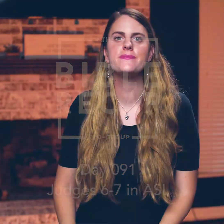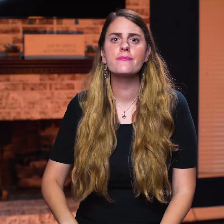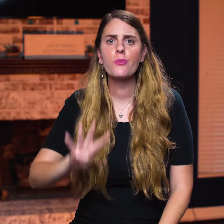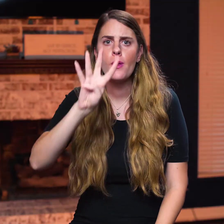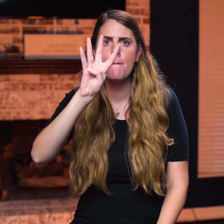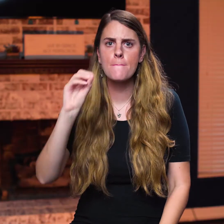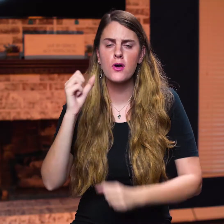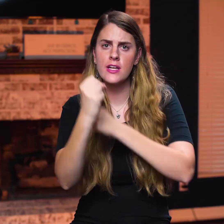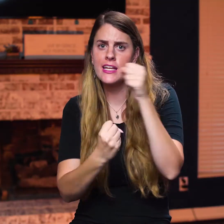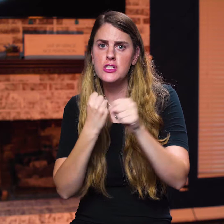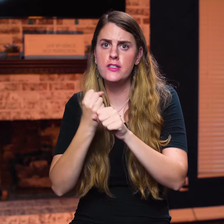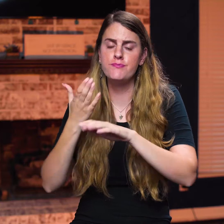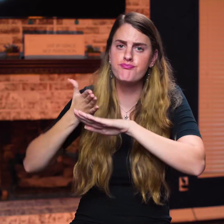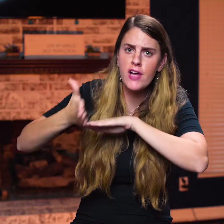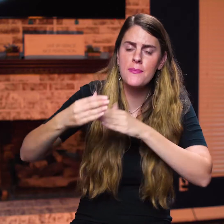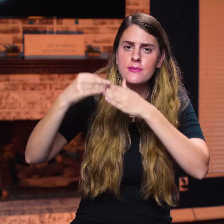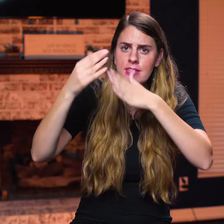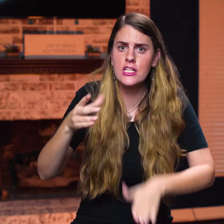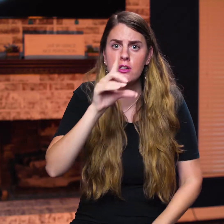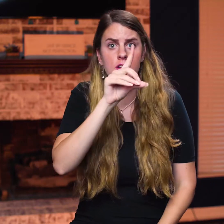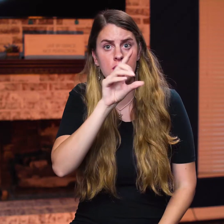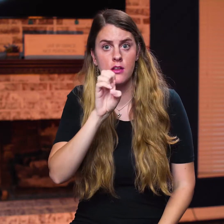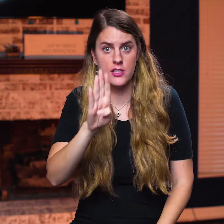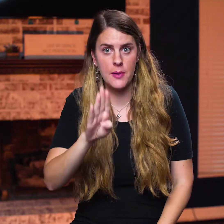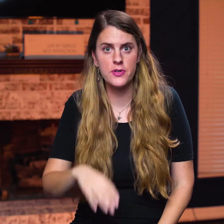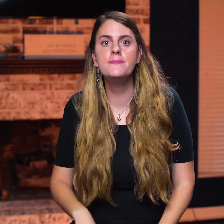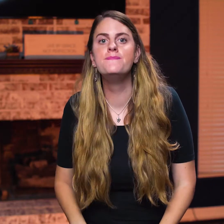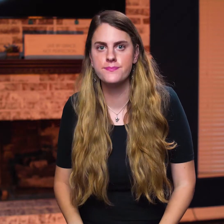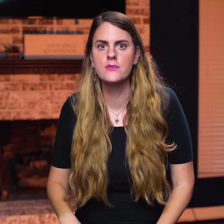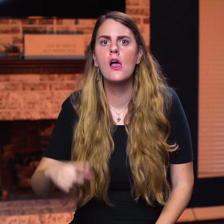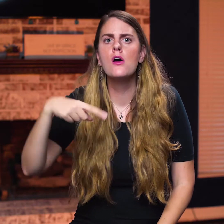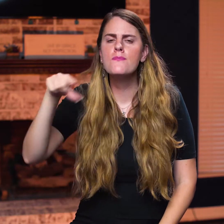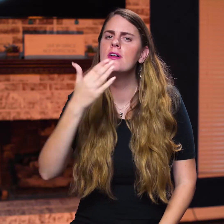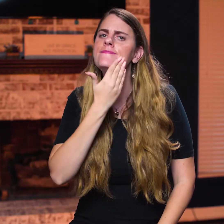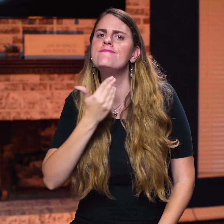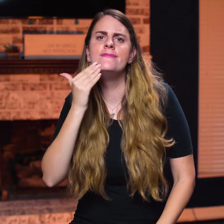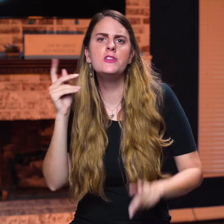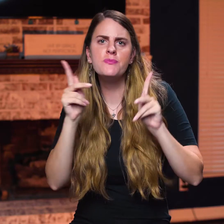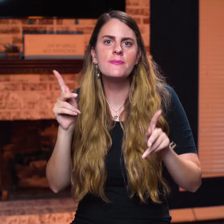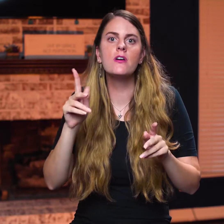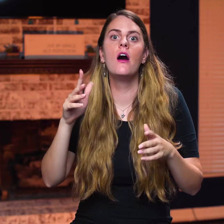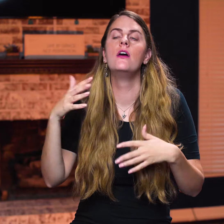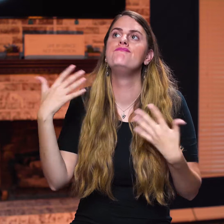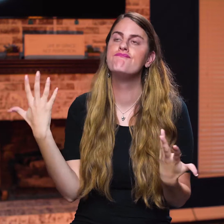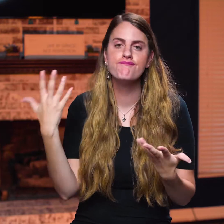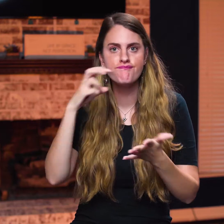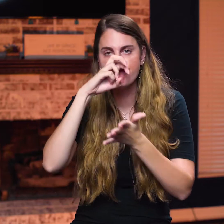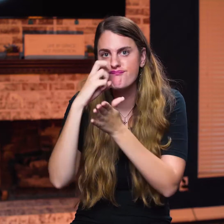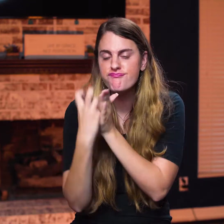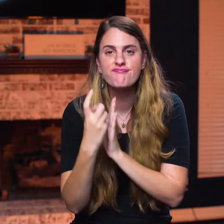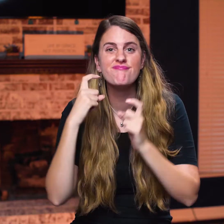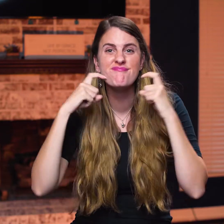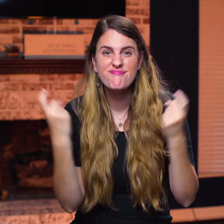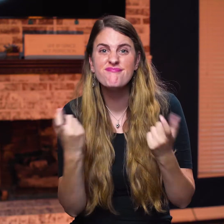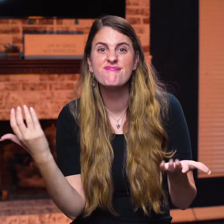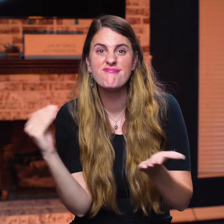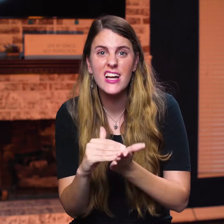Forty years after Deborah, the Israelites fall into sin again